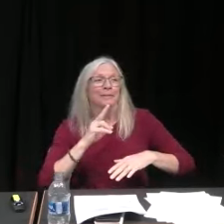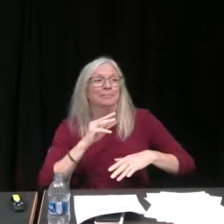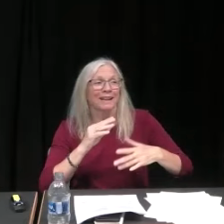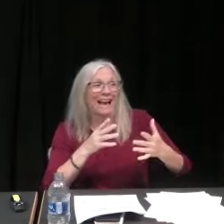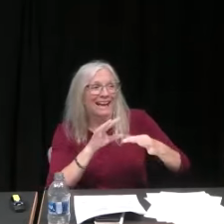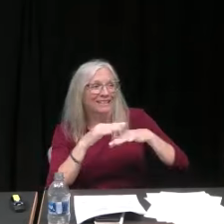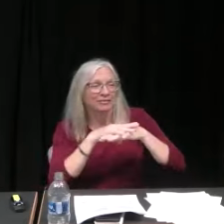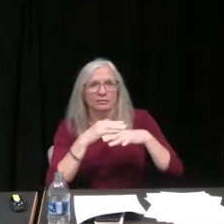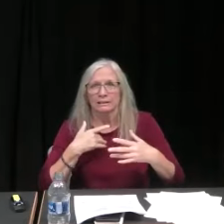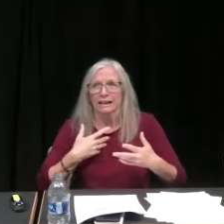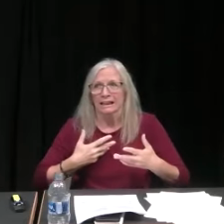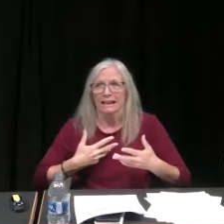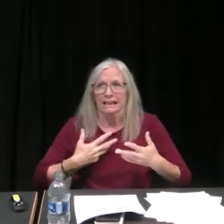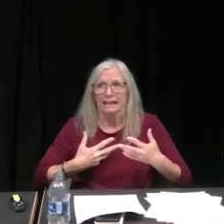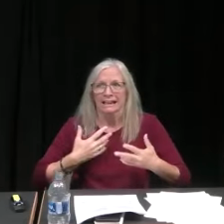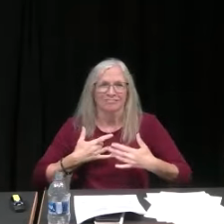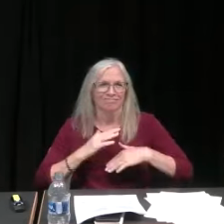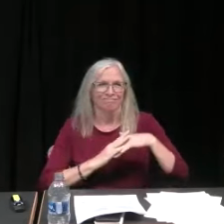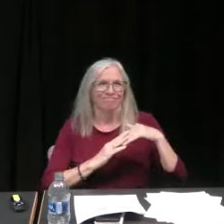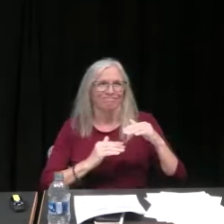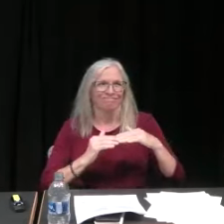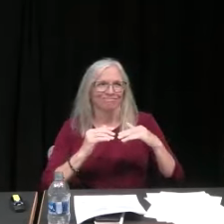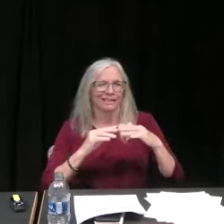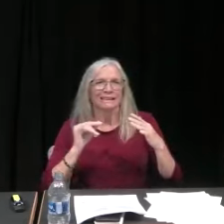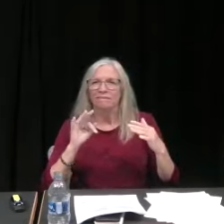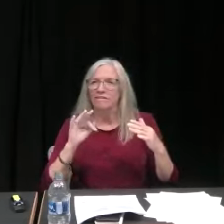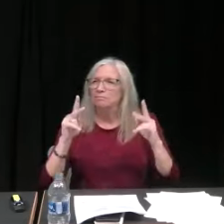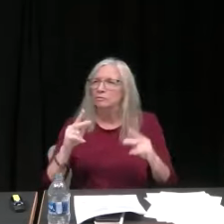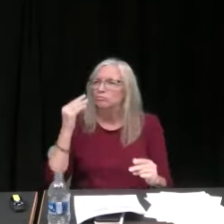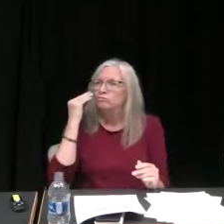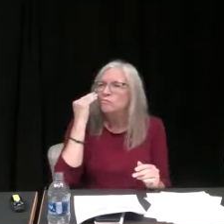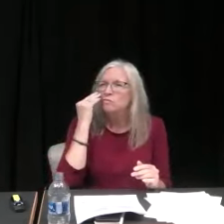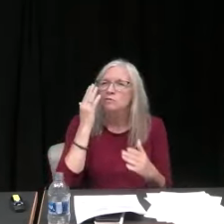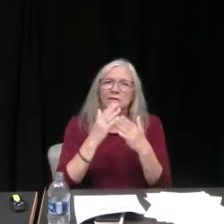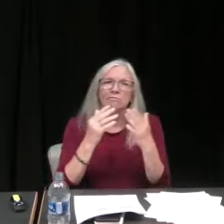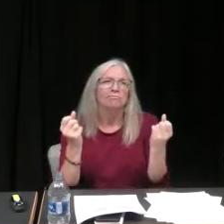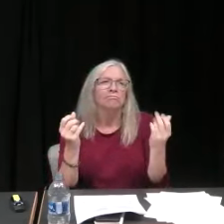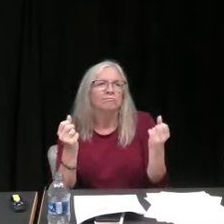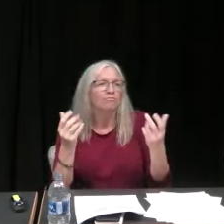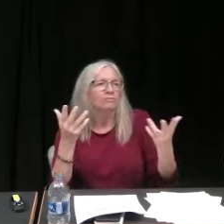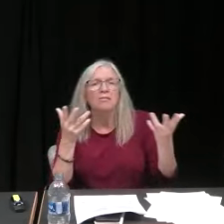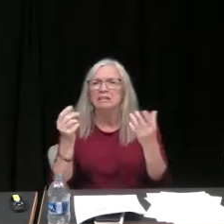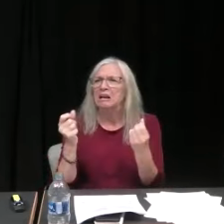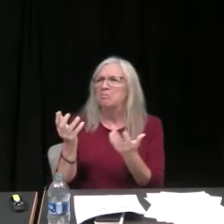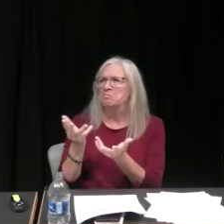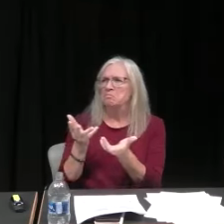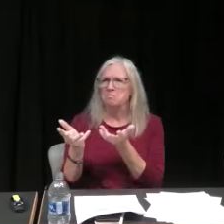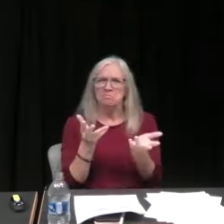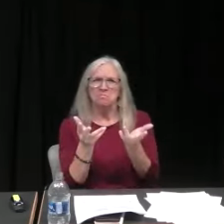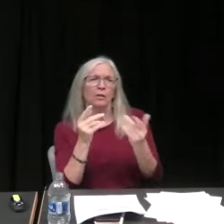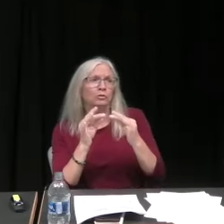to be part of a smaller Community sometimes and like trying to find ways to connect with people